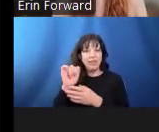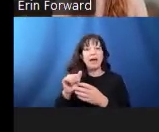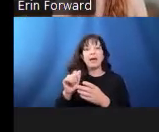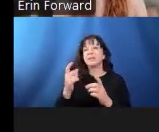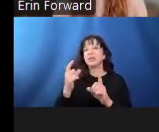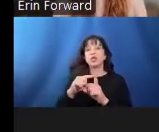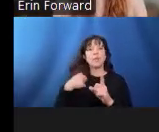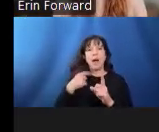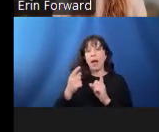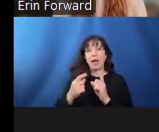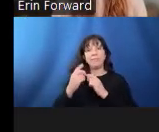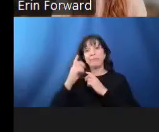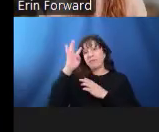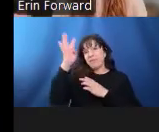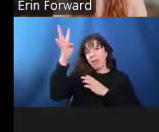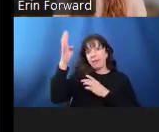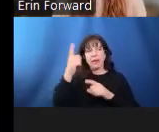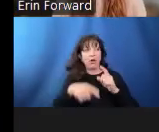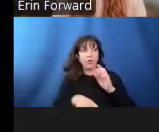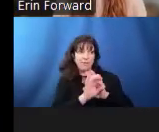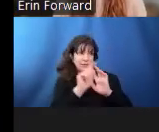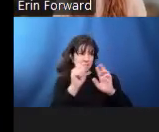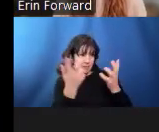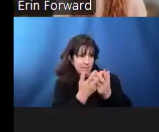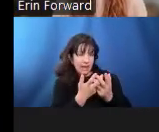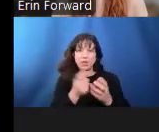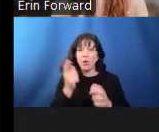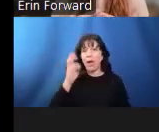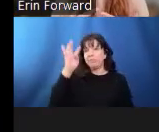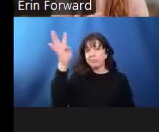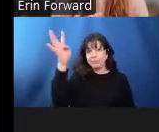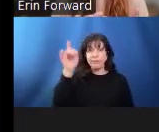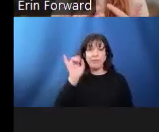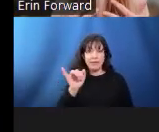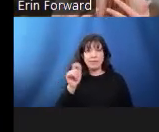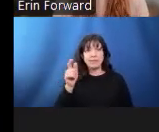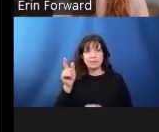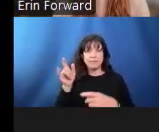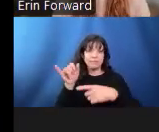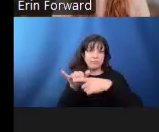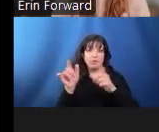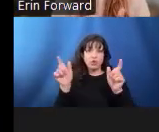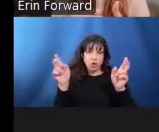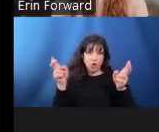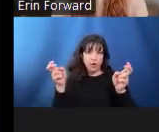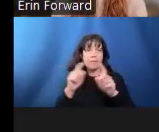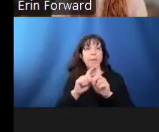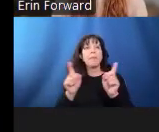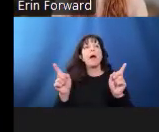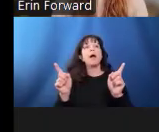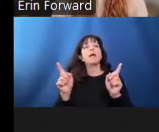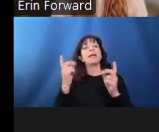couldn't find something that matched what I was talking about. But we want to think about a person's understanding